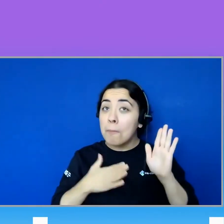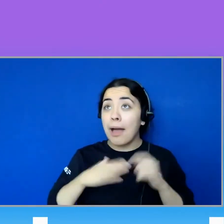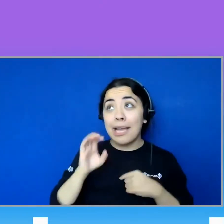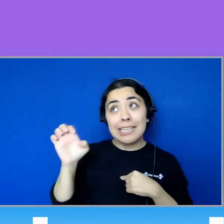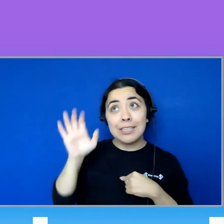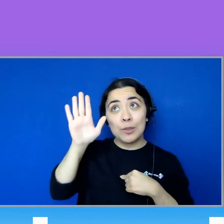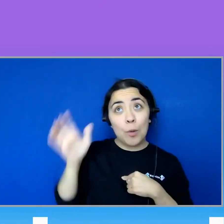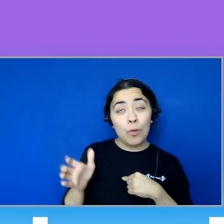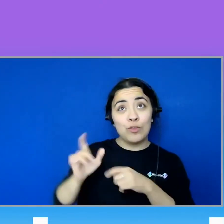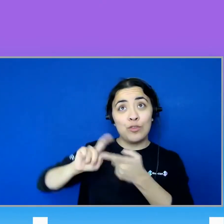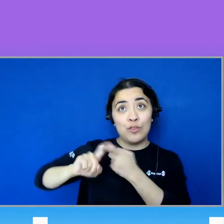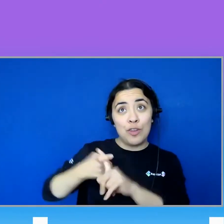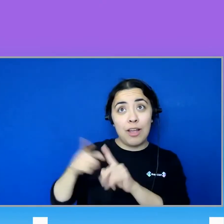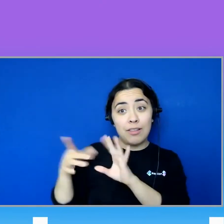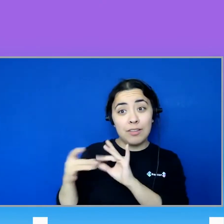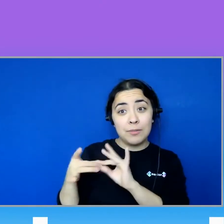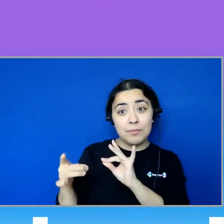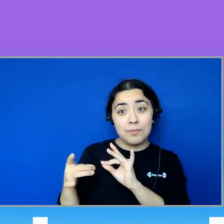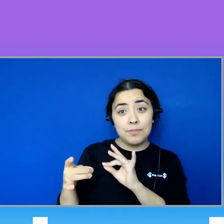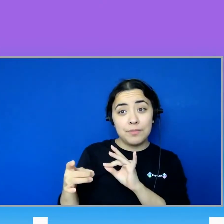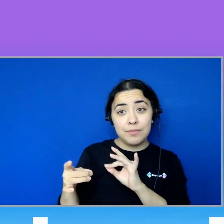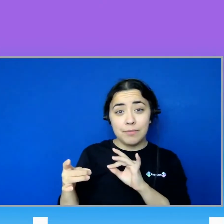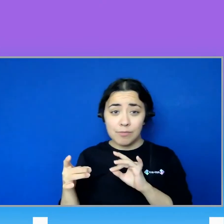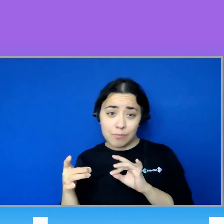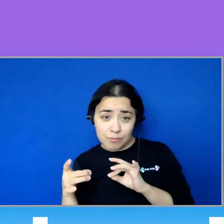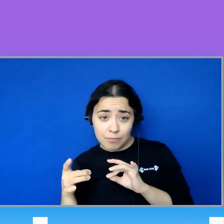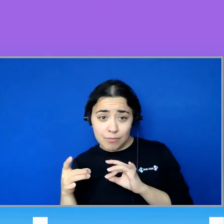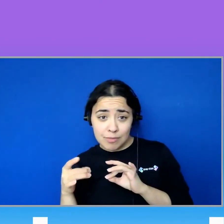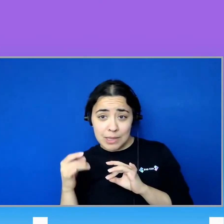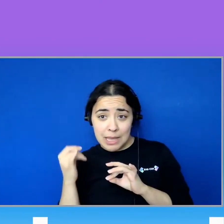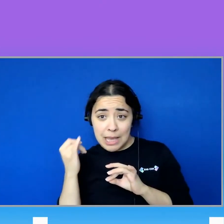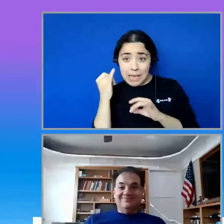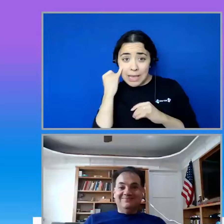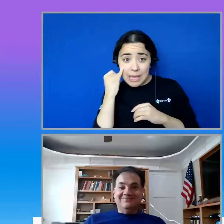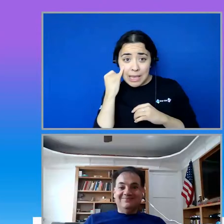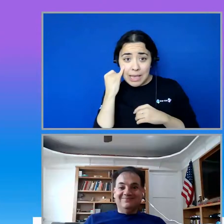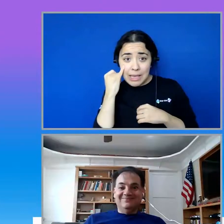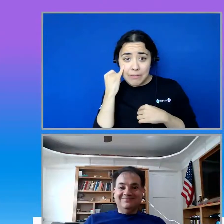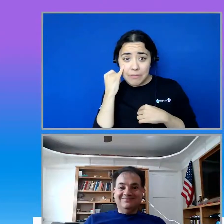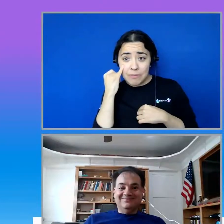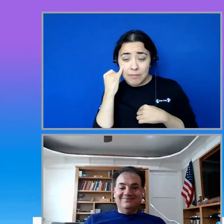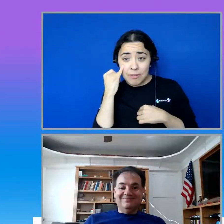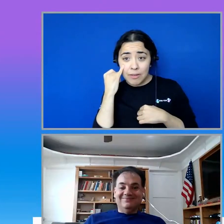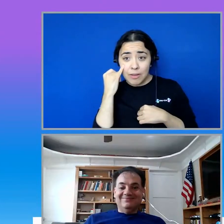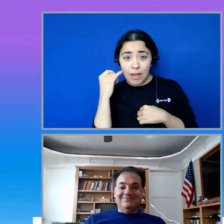I'm, as my East Coast friend